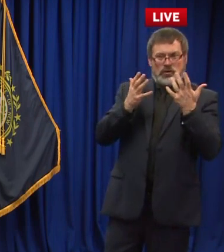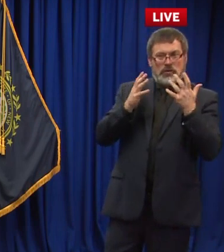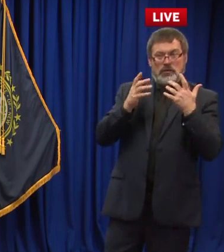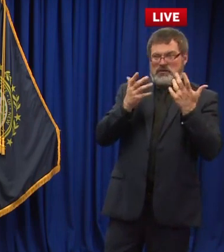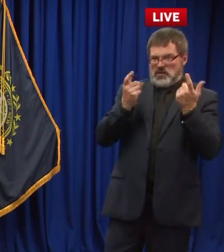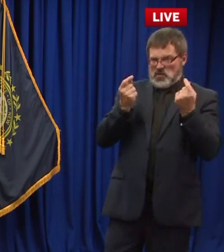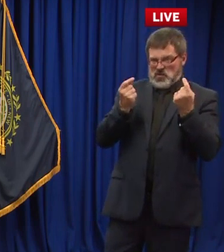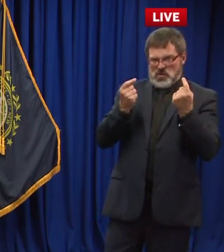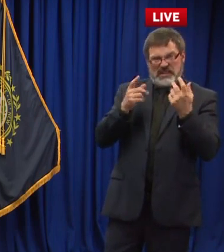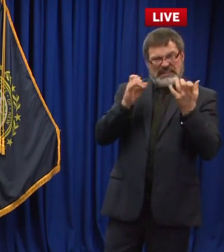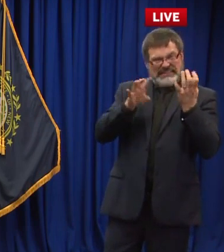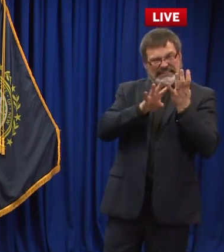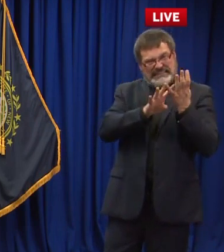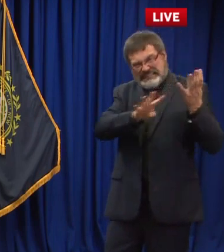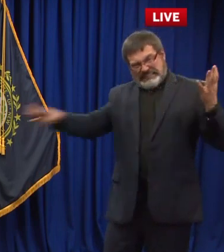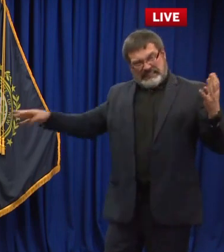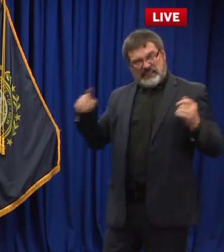A LOT, YEAH.